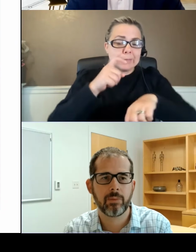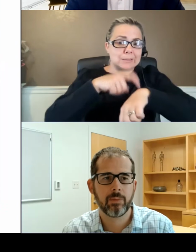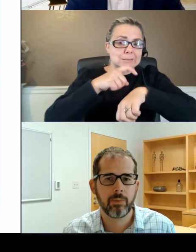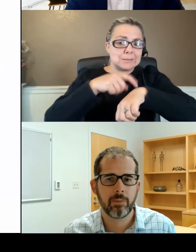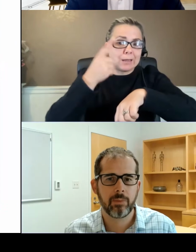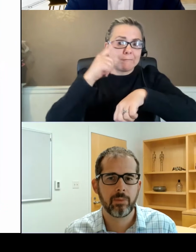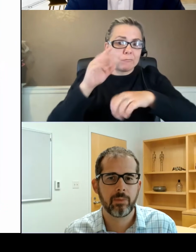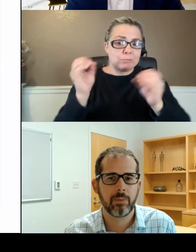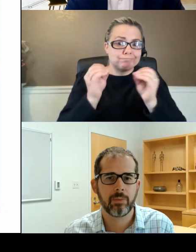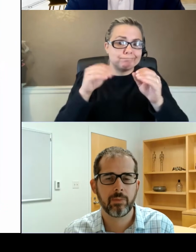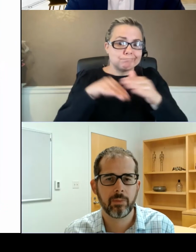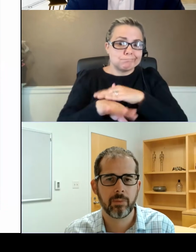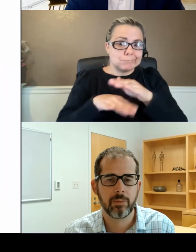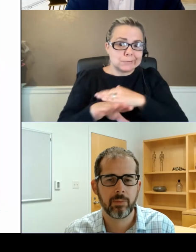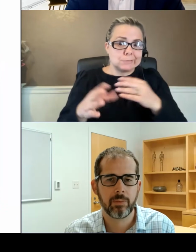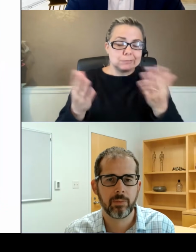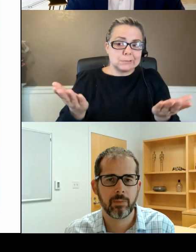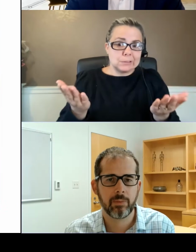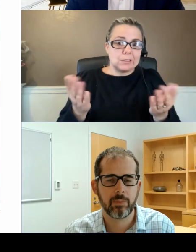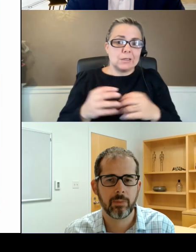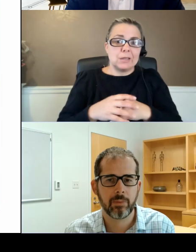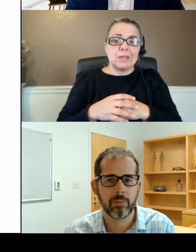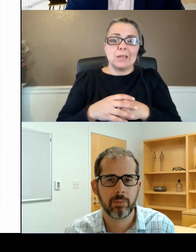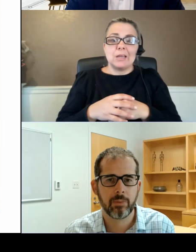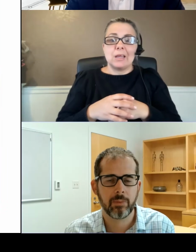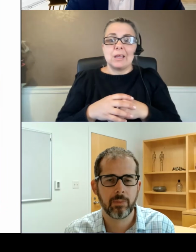on that? What's your time to, when you can get me a timeline of when it will be addressed?